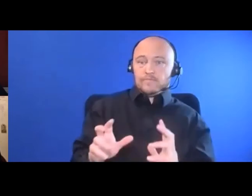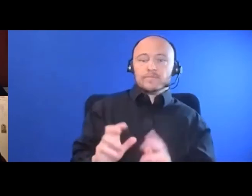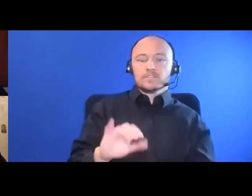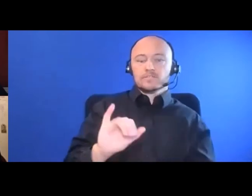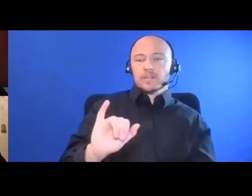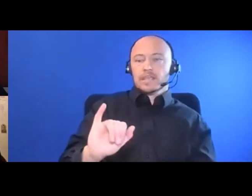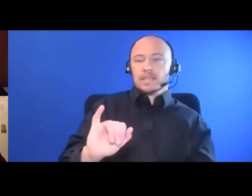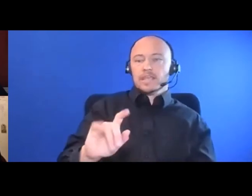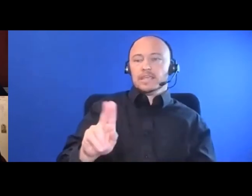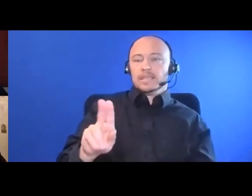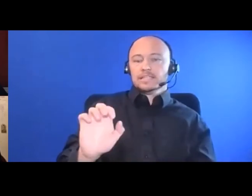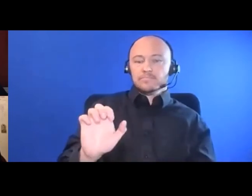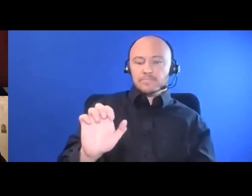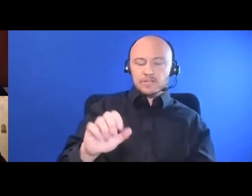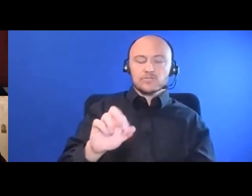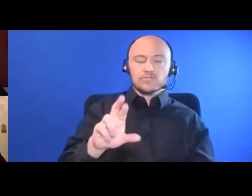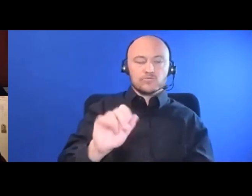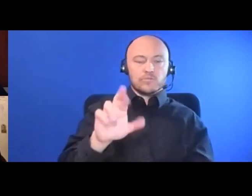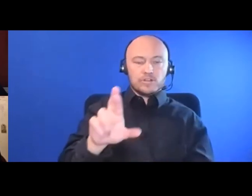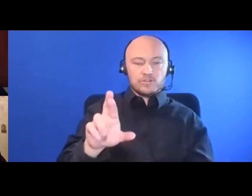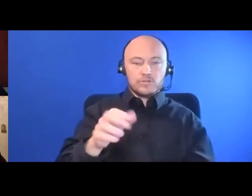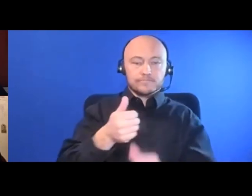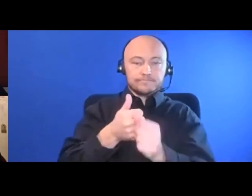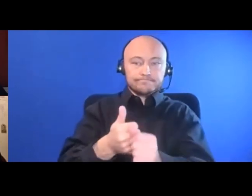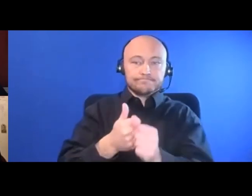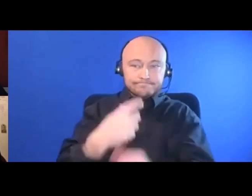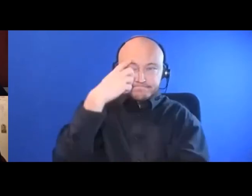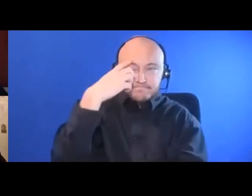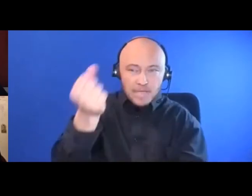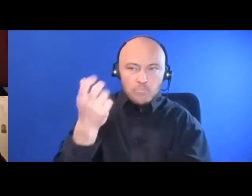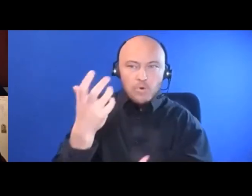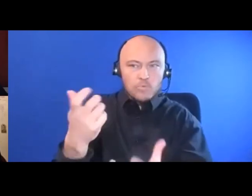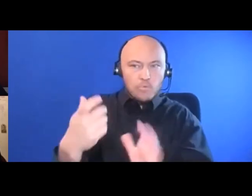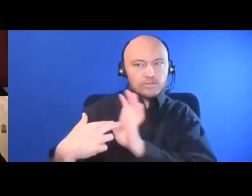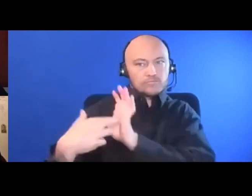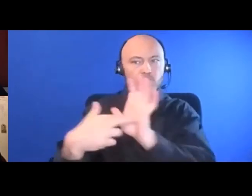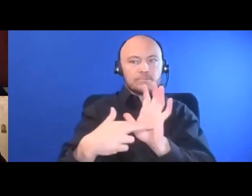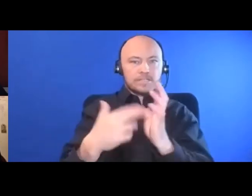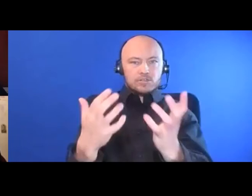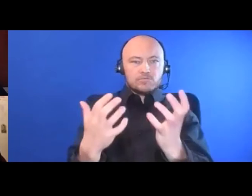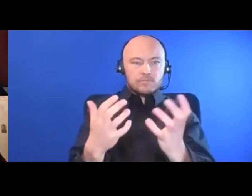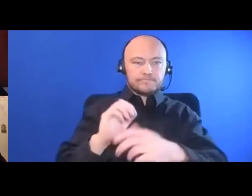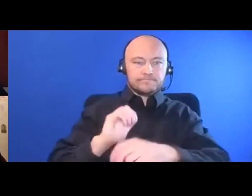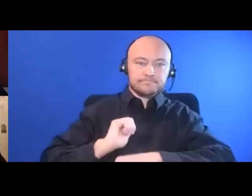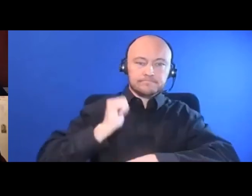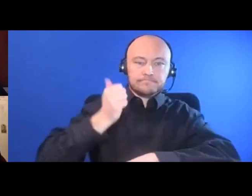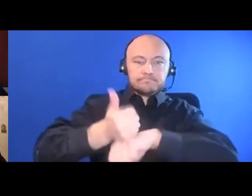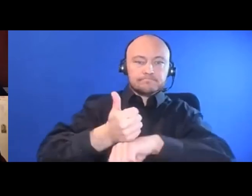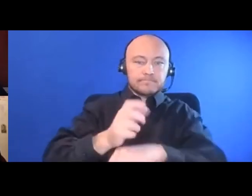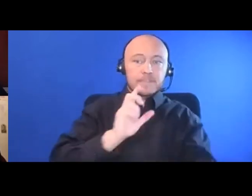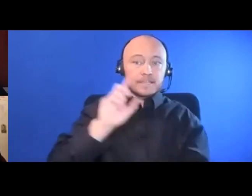a memoir for which he is actively seeking representation. A founding editor of the Deaf Poet Society,